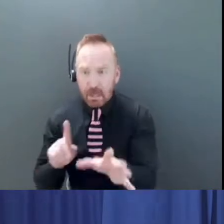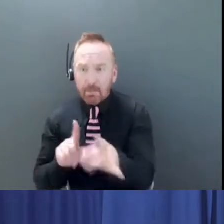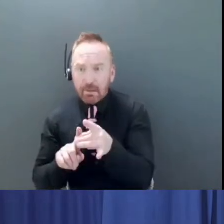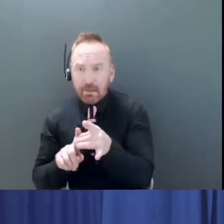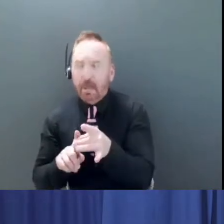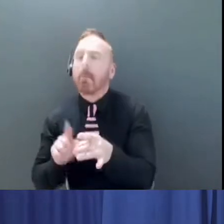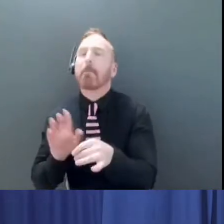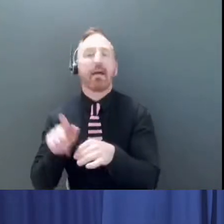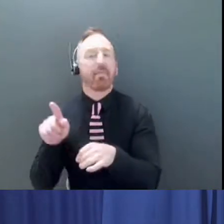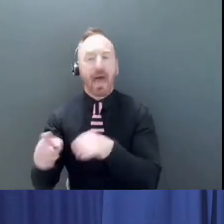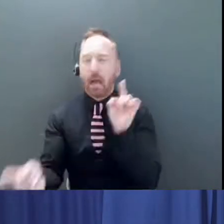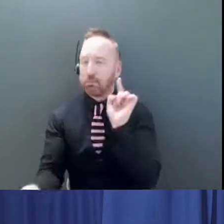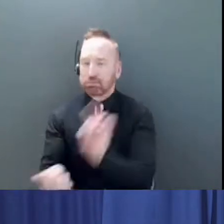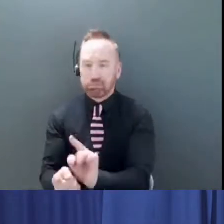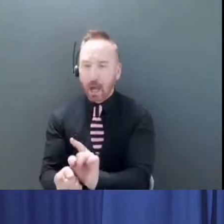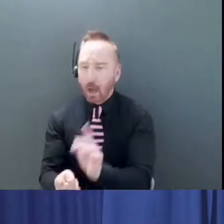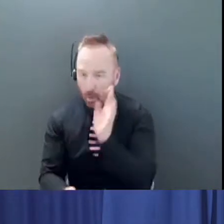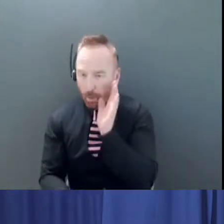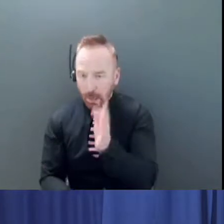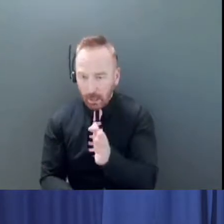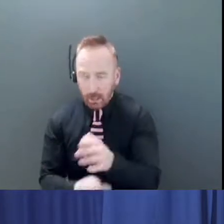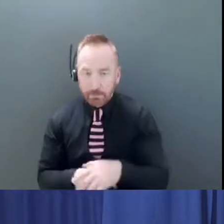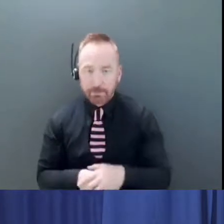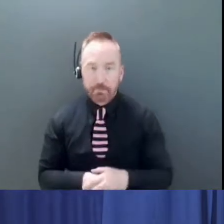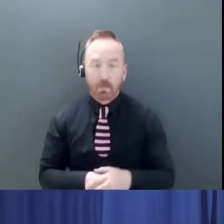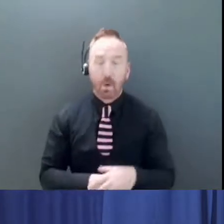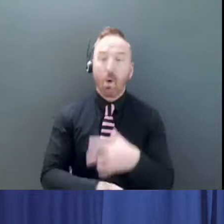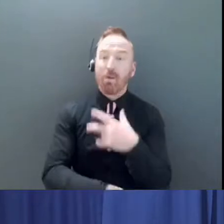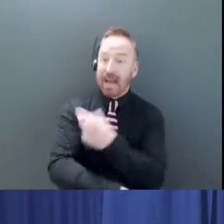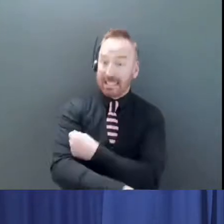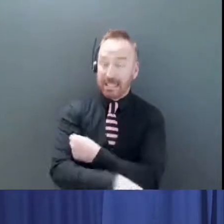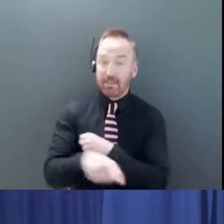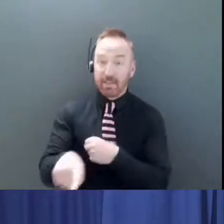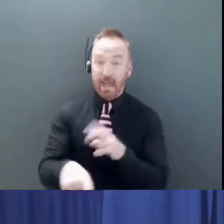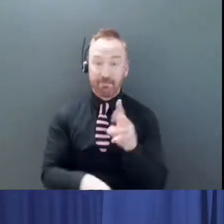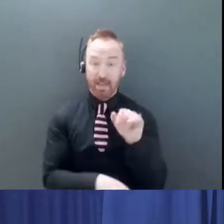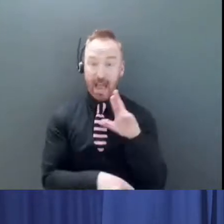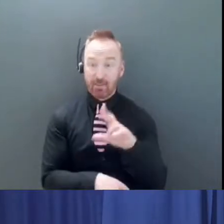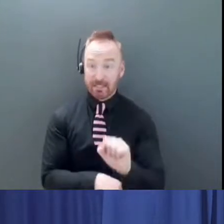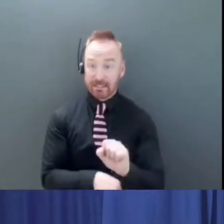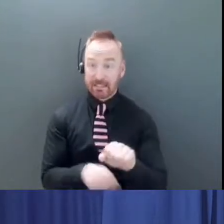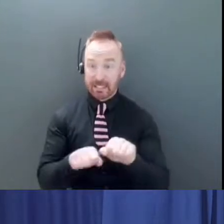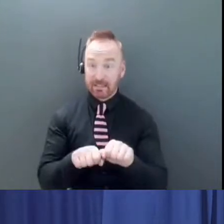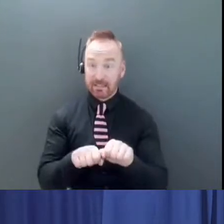people transmit the virus O' to others and recent studies suggest that may happen more than we thought.